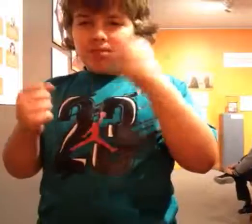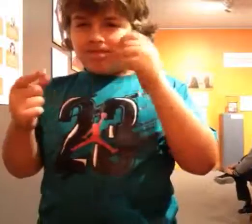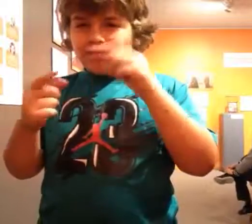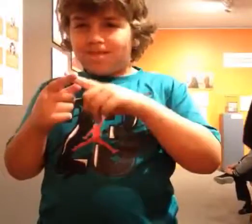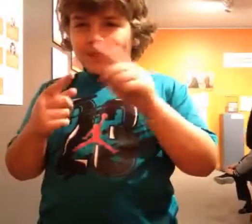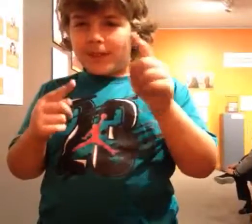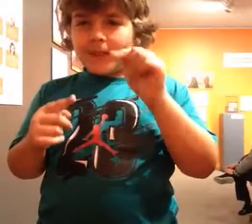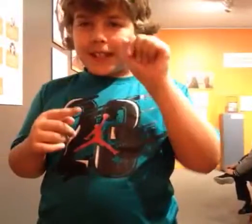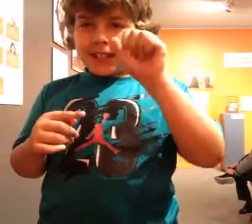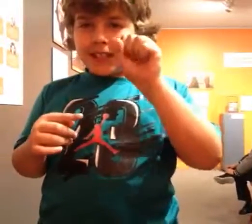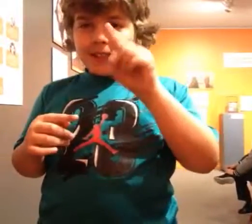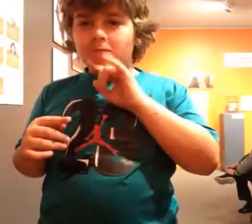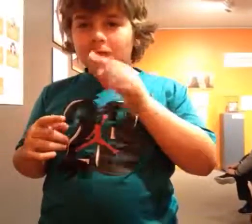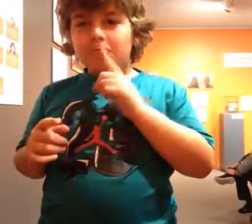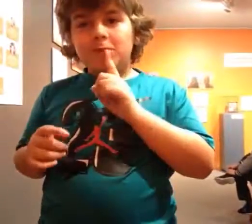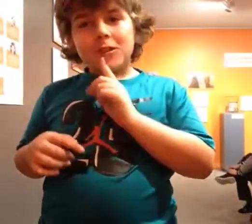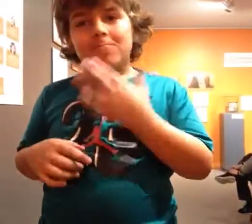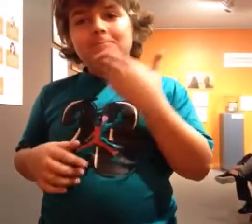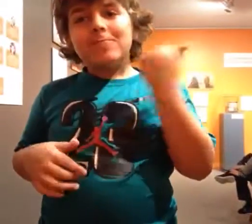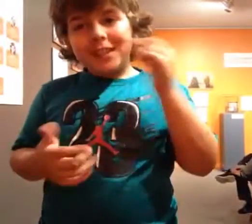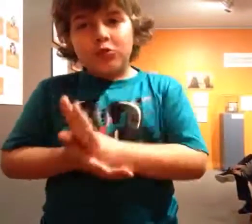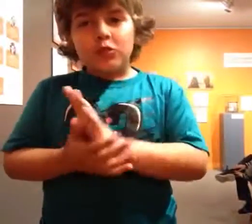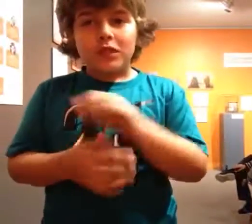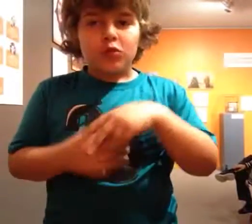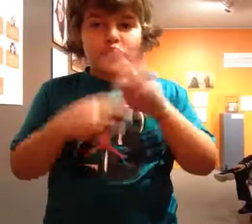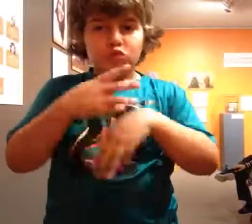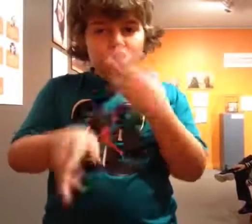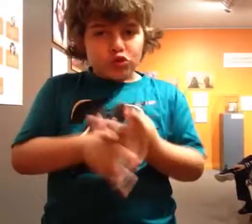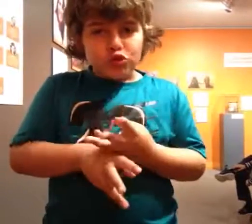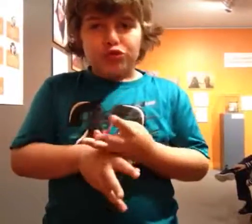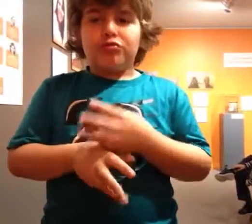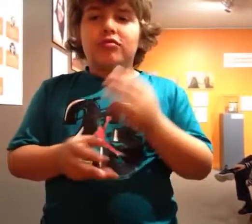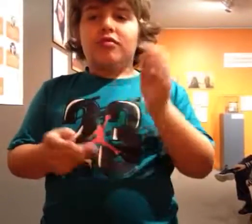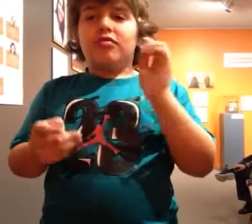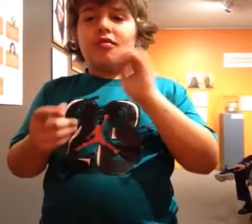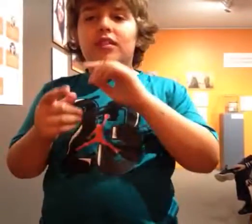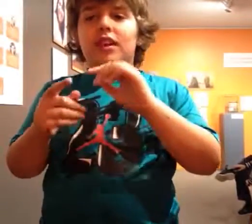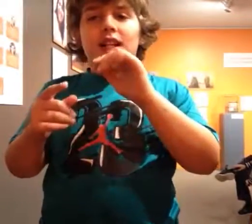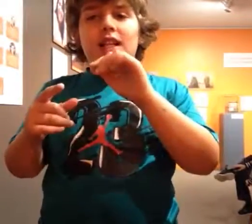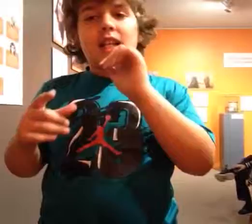ASD is really the best school in the world.